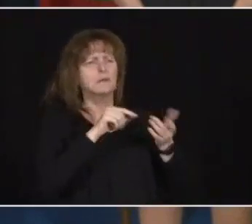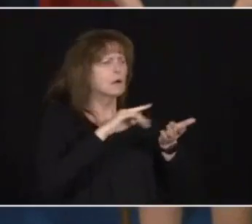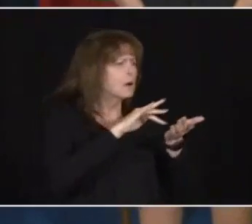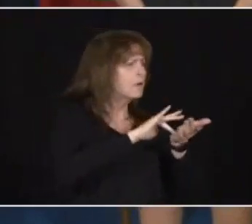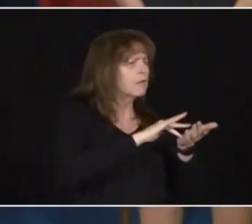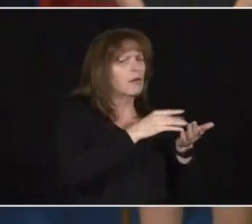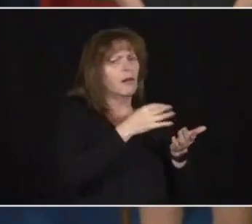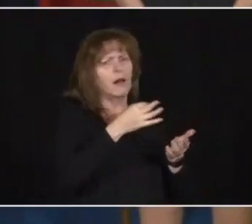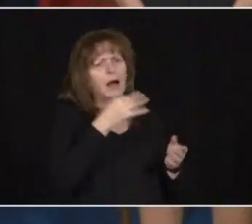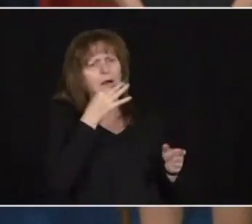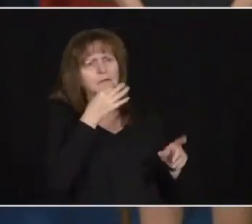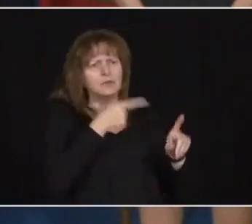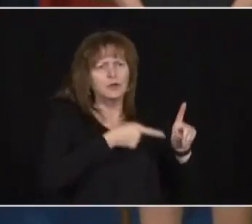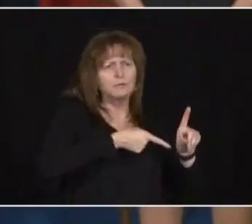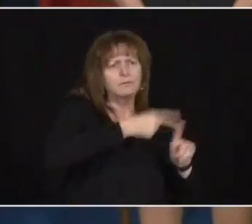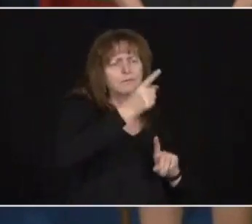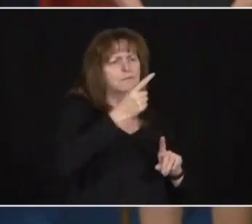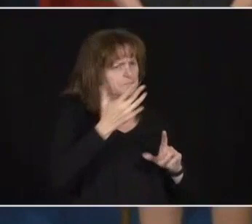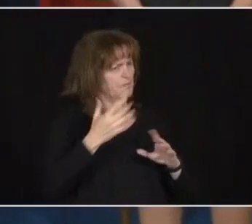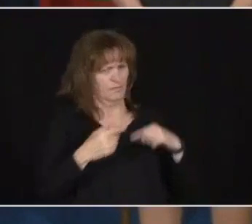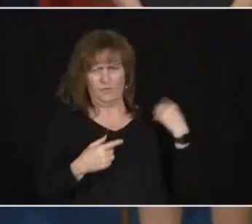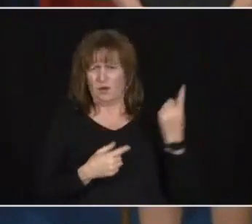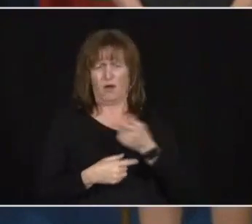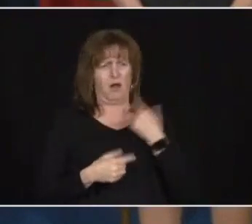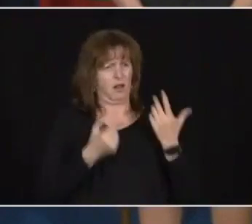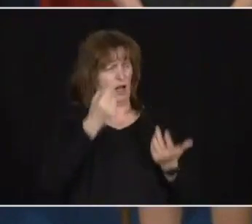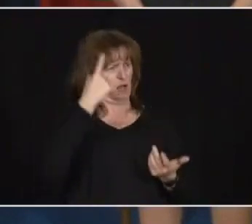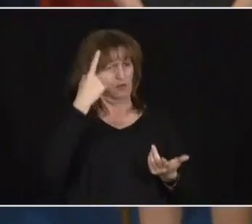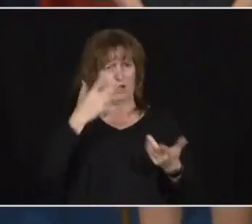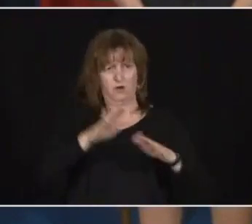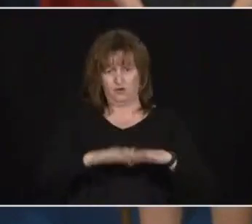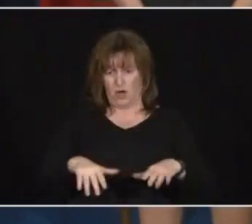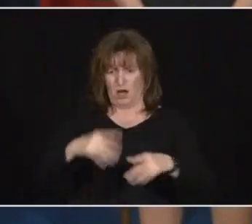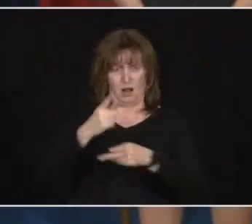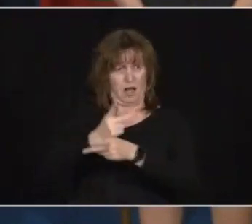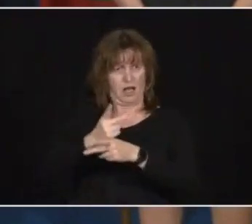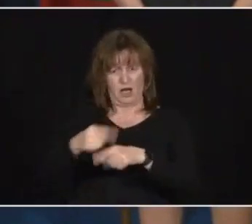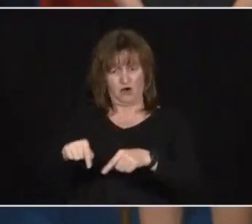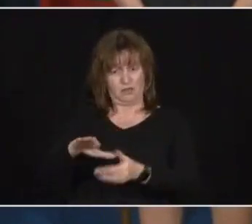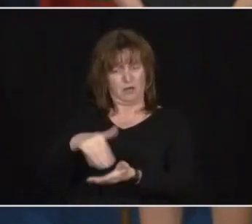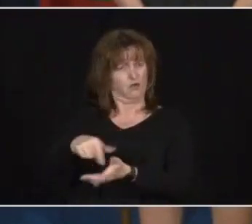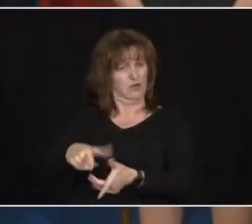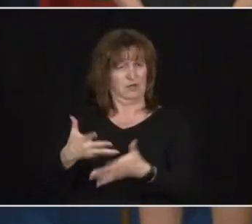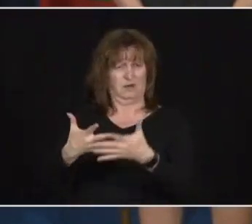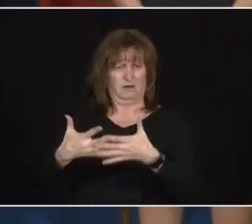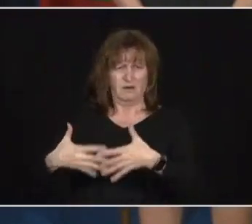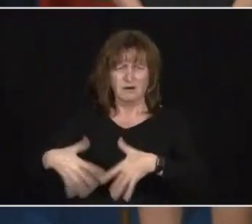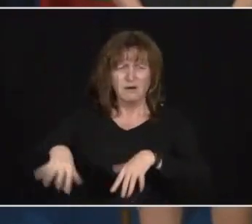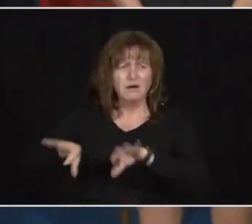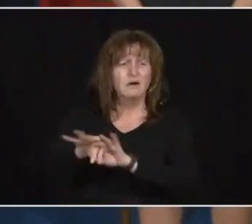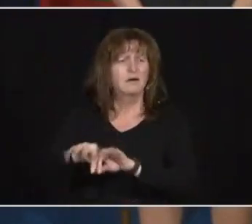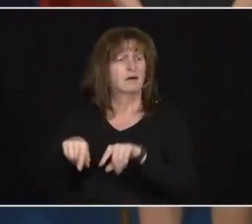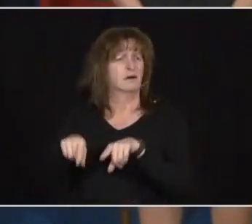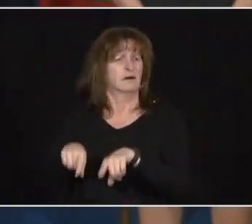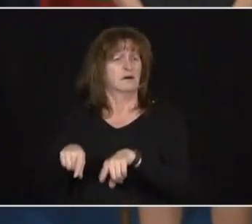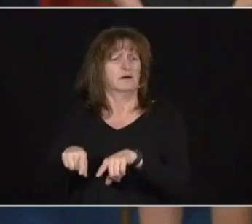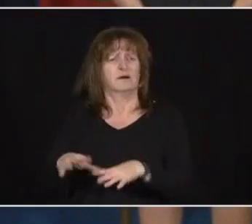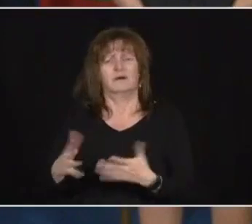how critical child care is to getting our economy on track and how important those centres are to permitting parents and especially women,